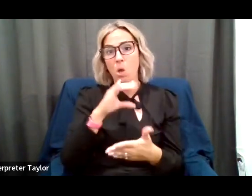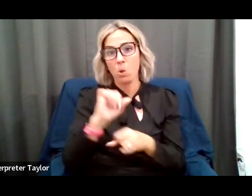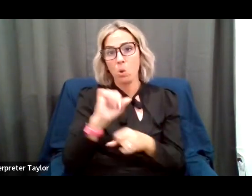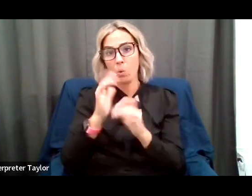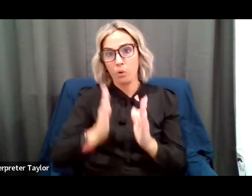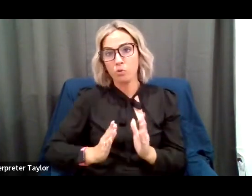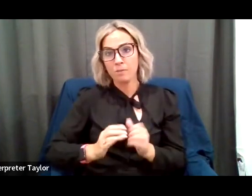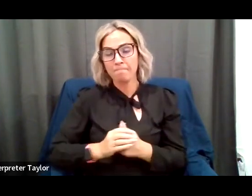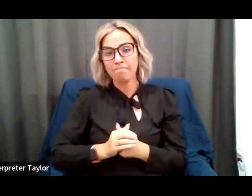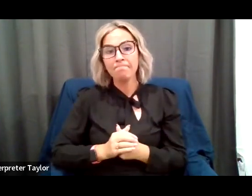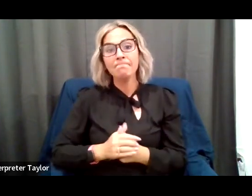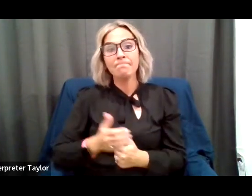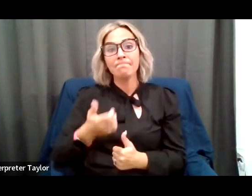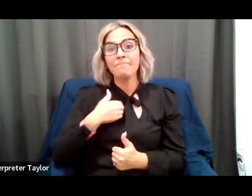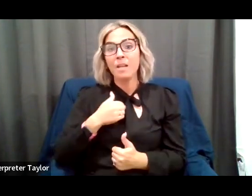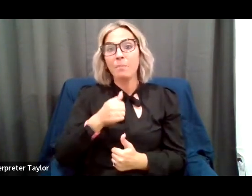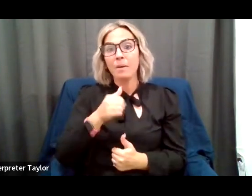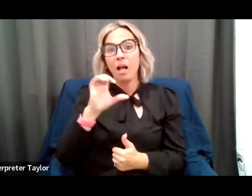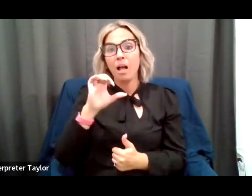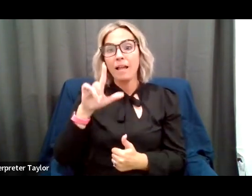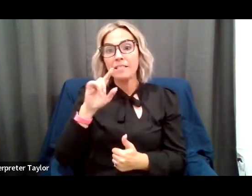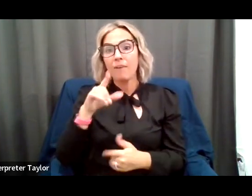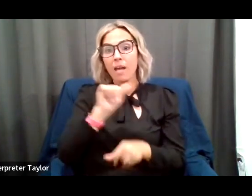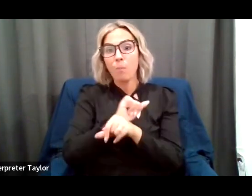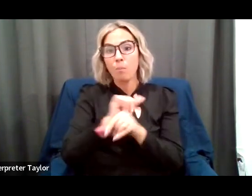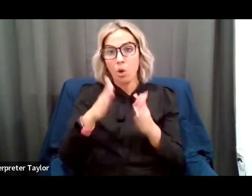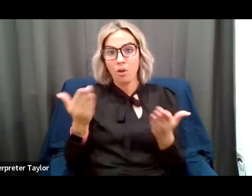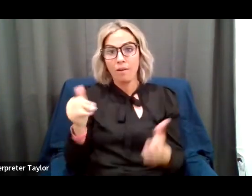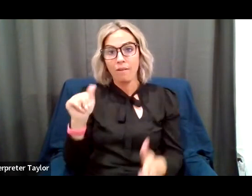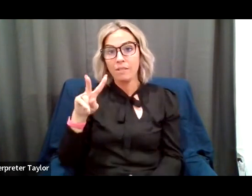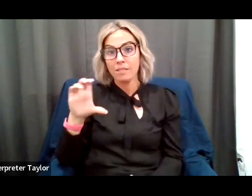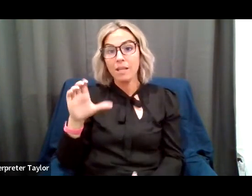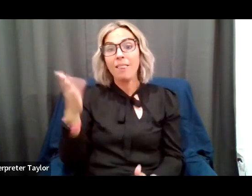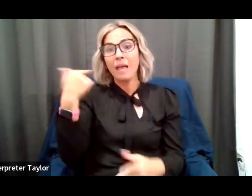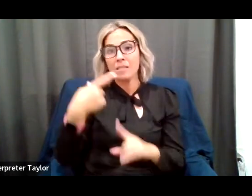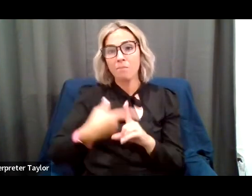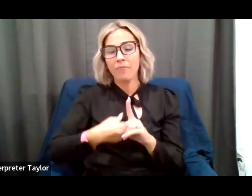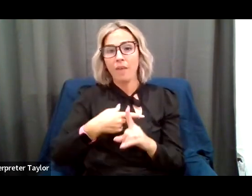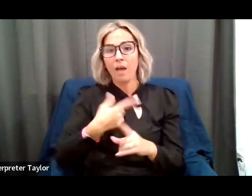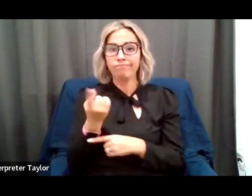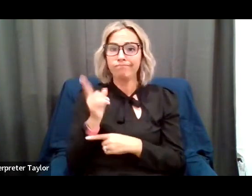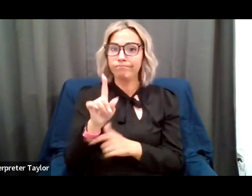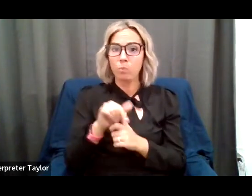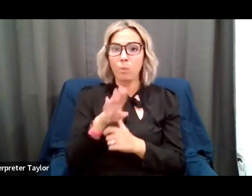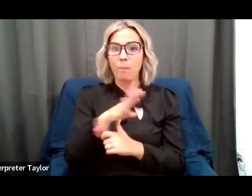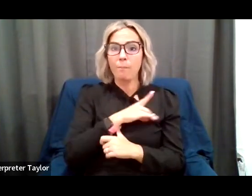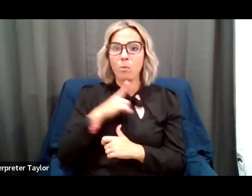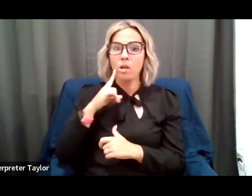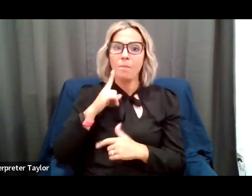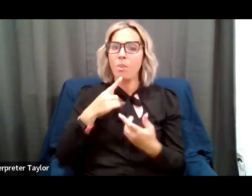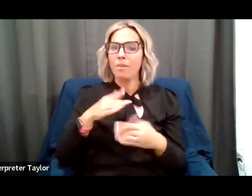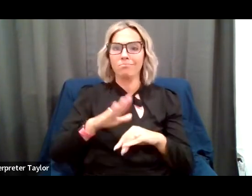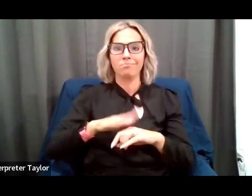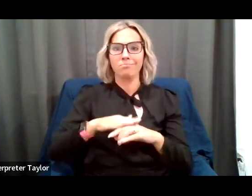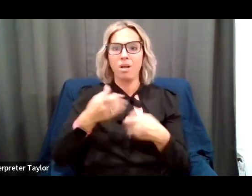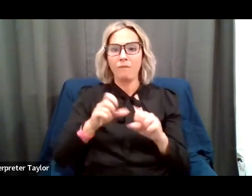Um, I'm a Classified employee here at AVC. Last month I addressed the Board in regards to the minimal efforts that I have seen from the college to